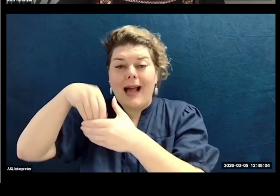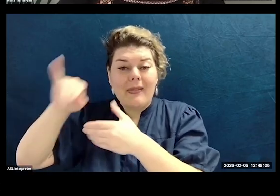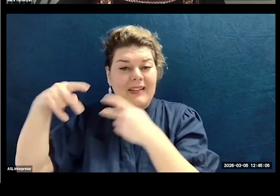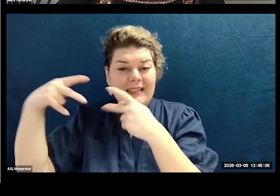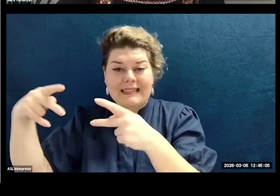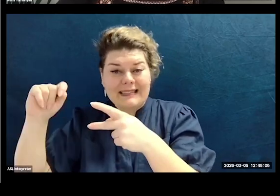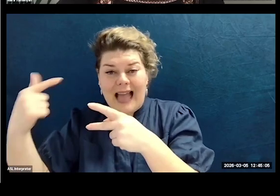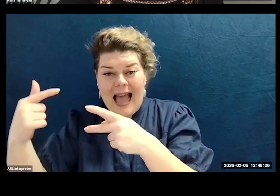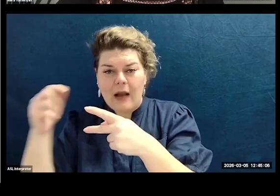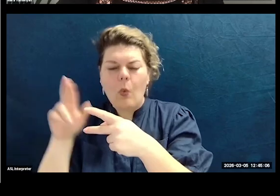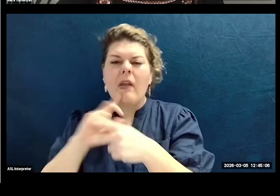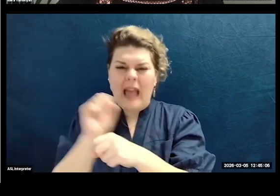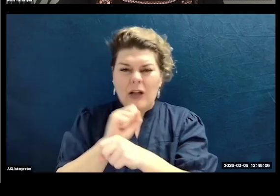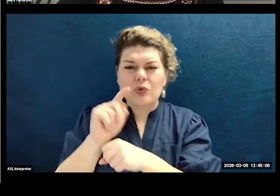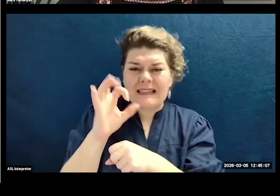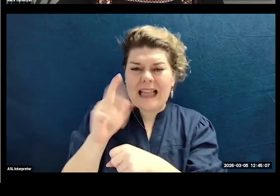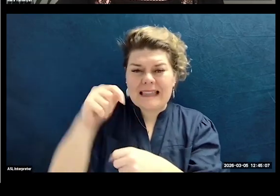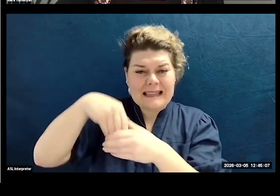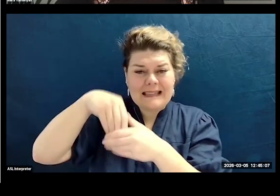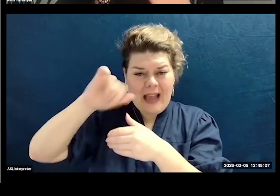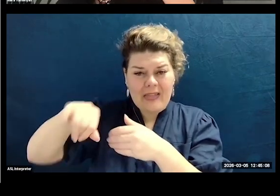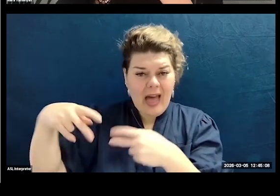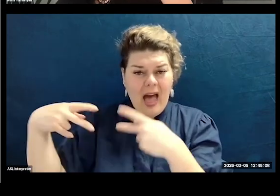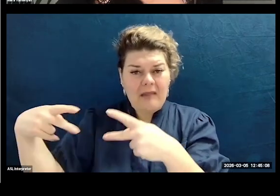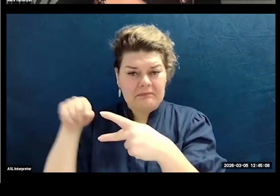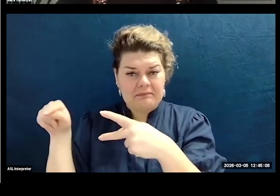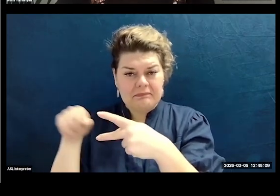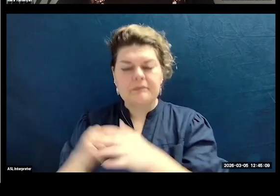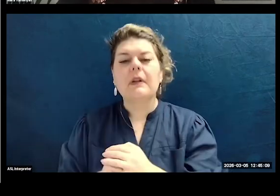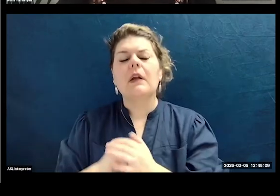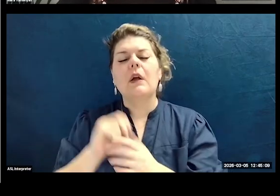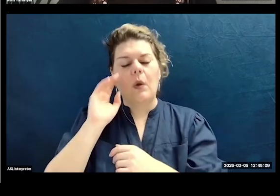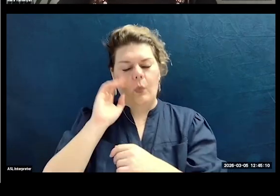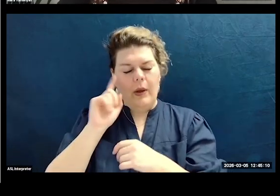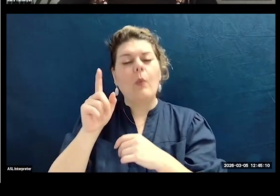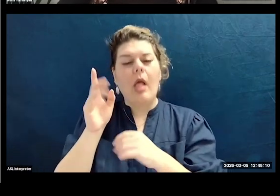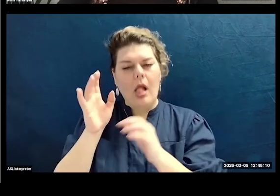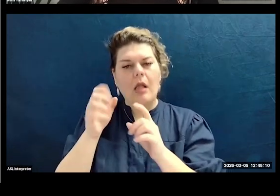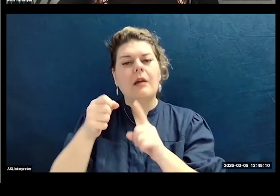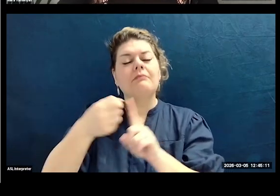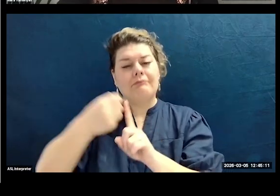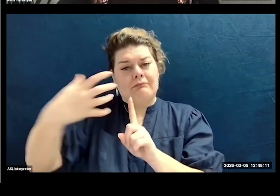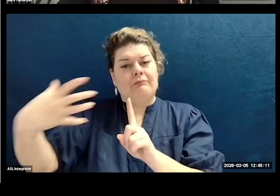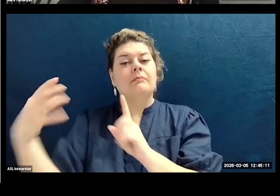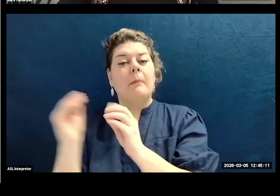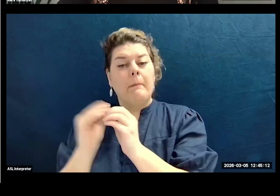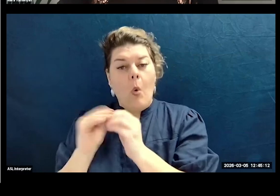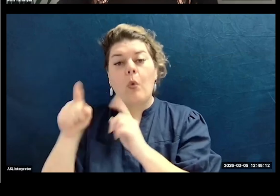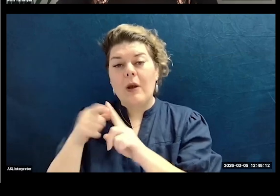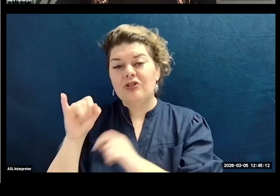or maybe image or other content. We'll take a closer look at how to work with this text when Jessica demonstrates